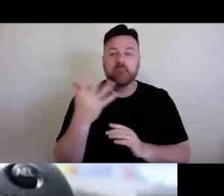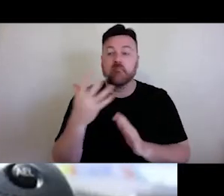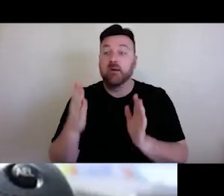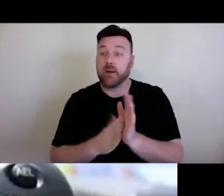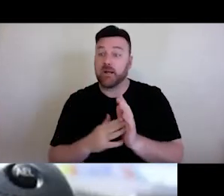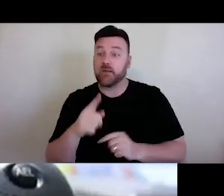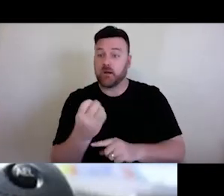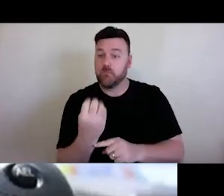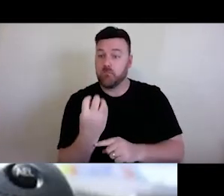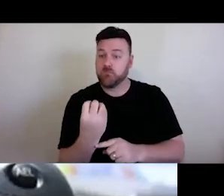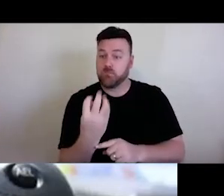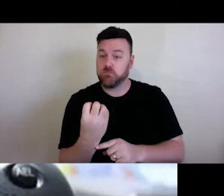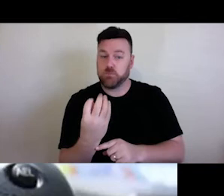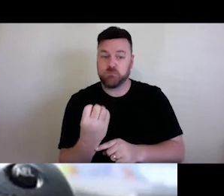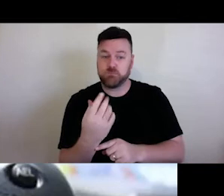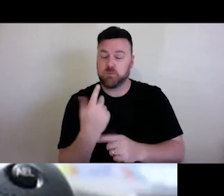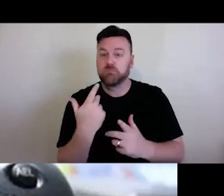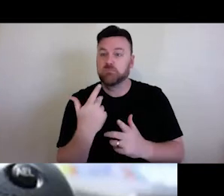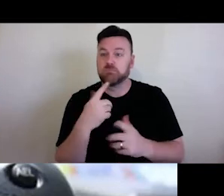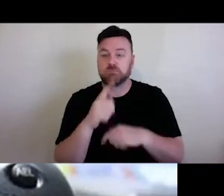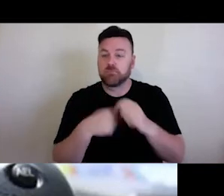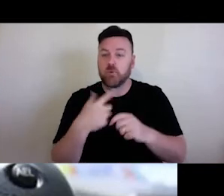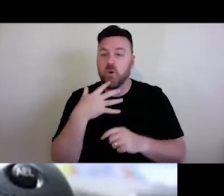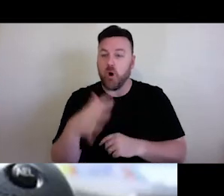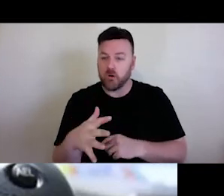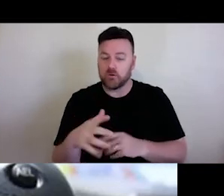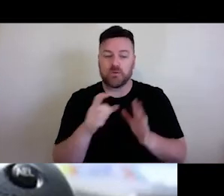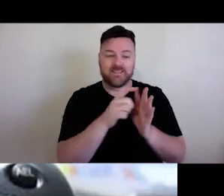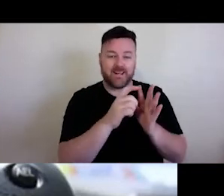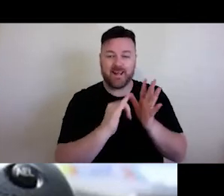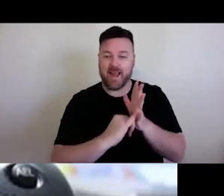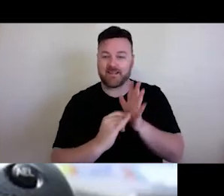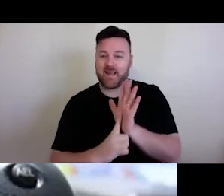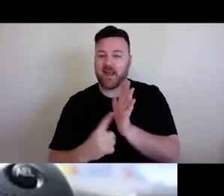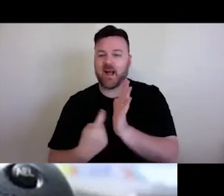camera will overheat. So DSLR aren't always the best option and you need